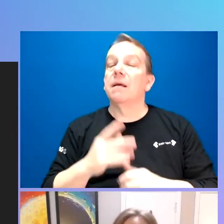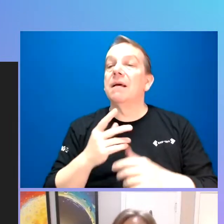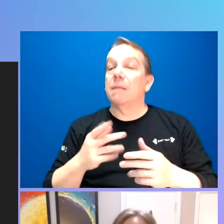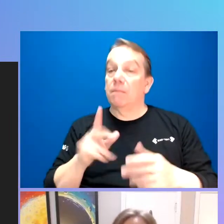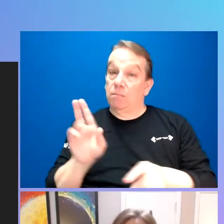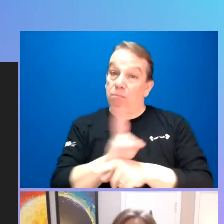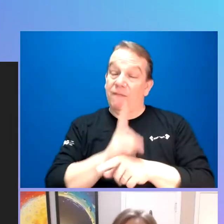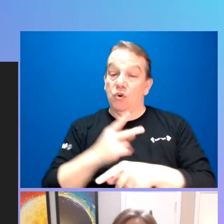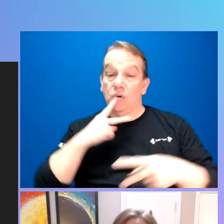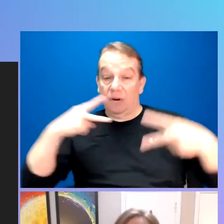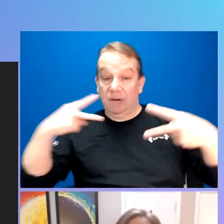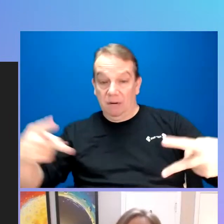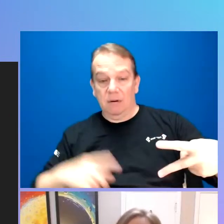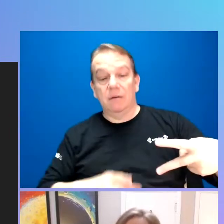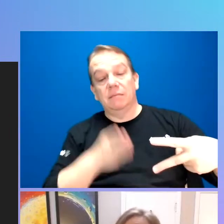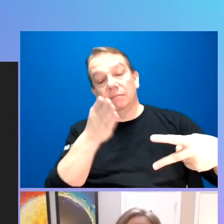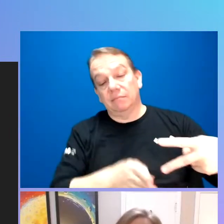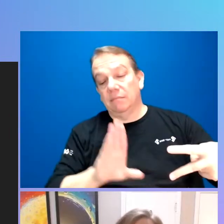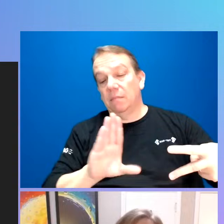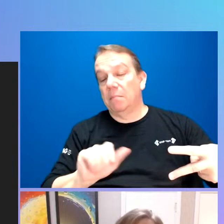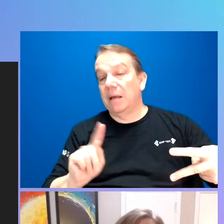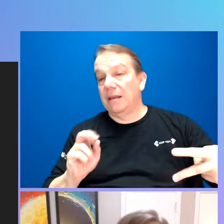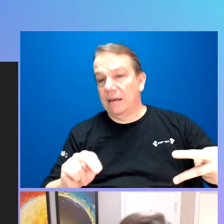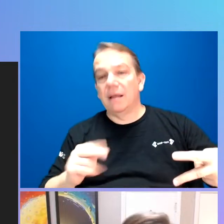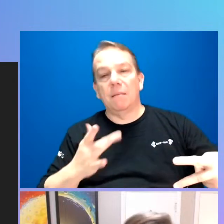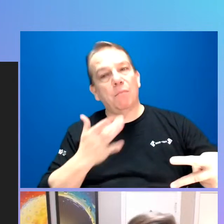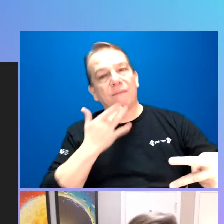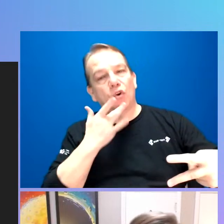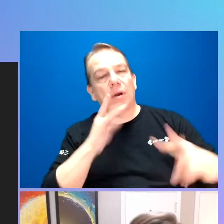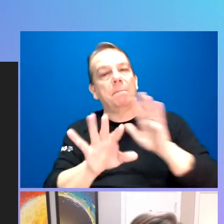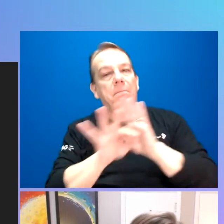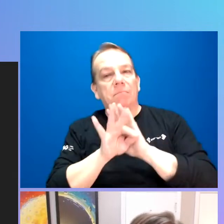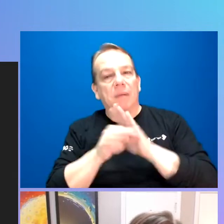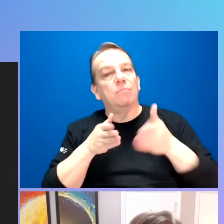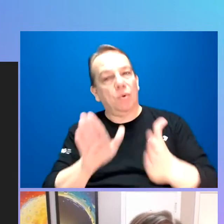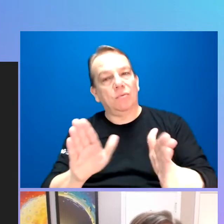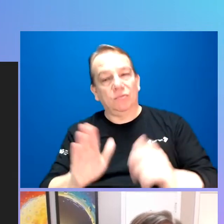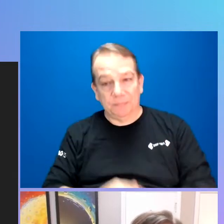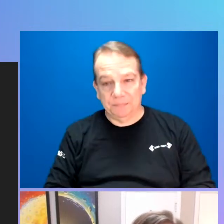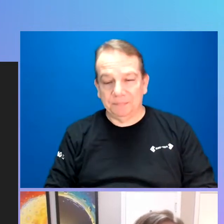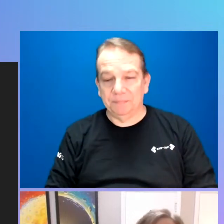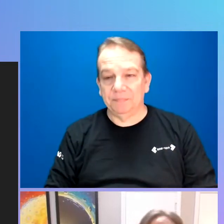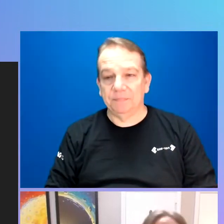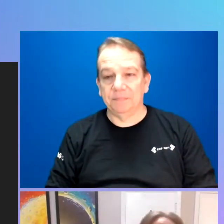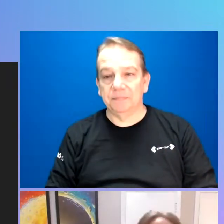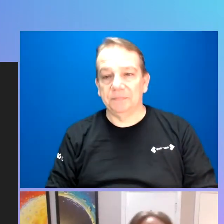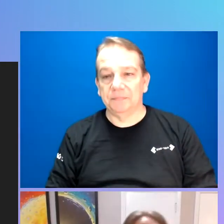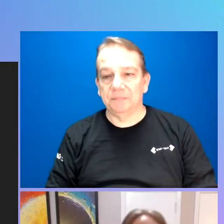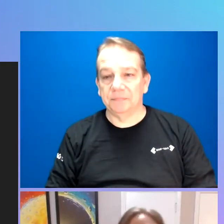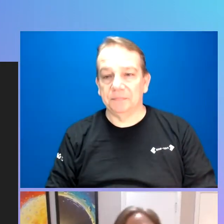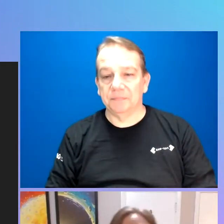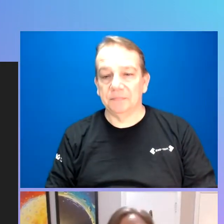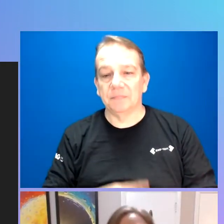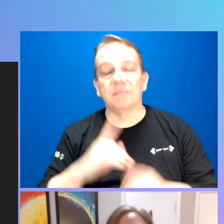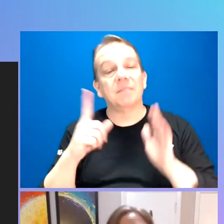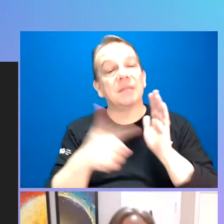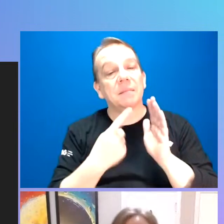the visible text on the element provides a sufficient name, but